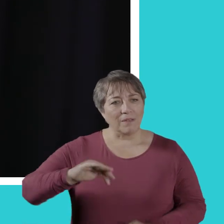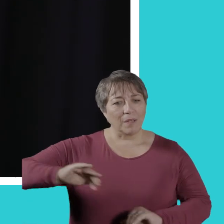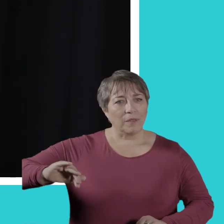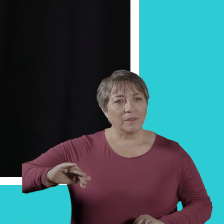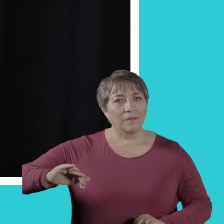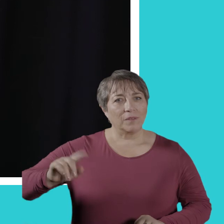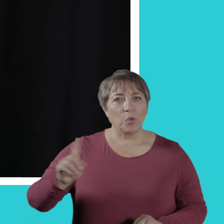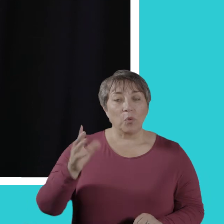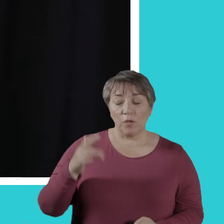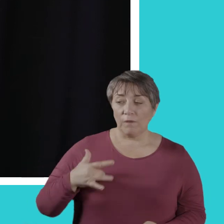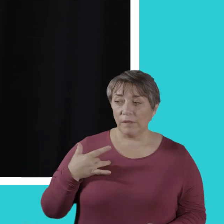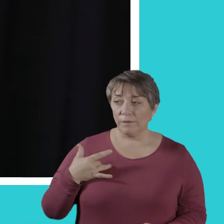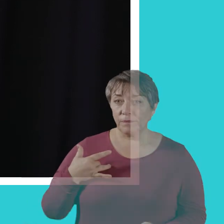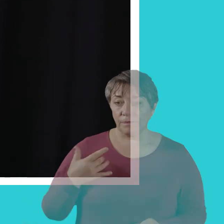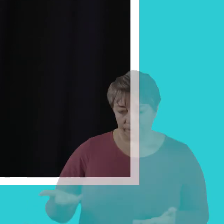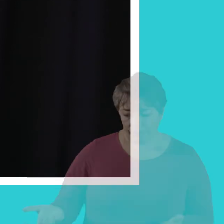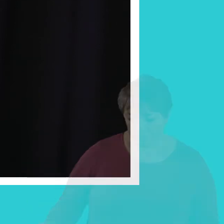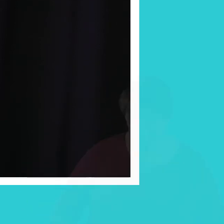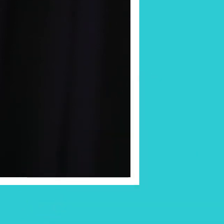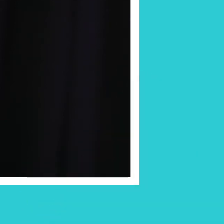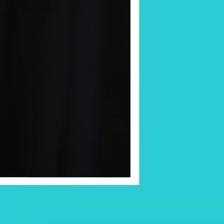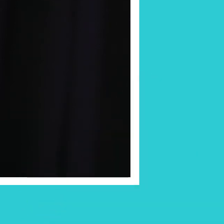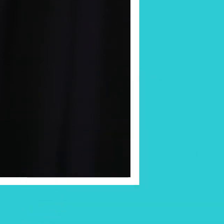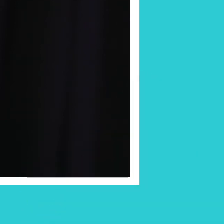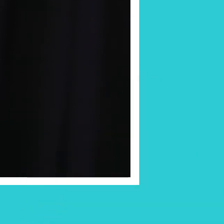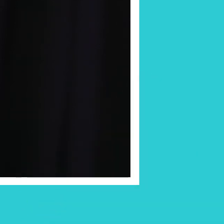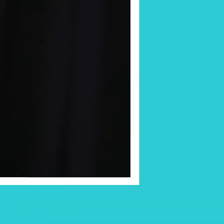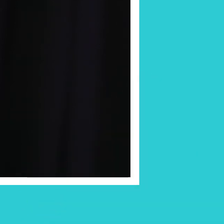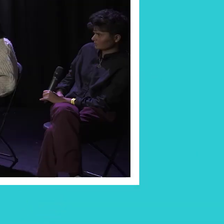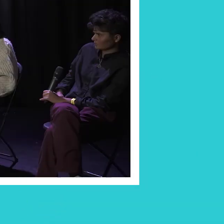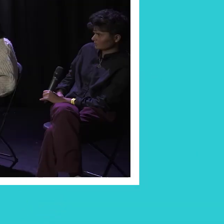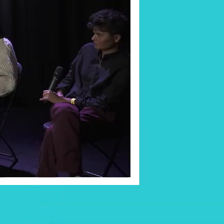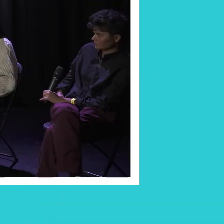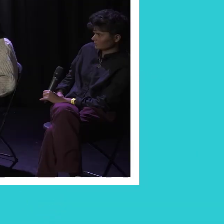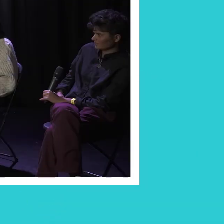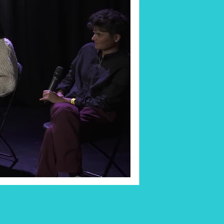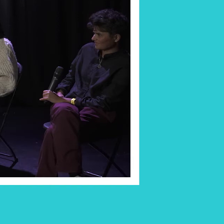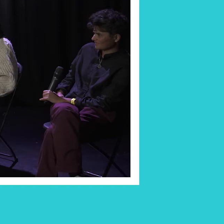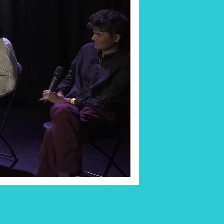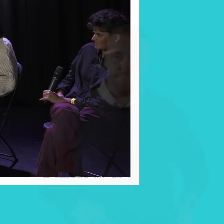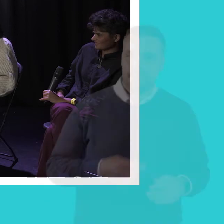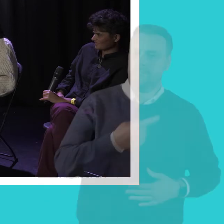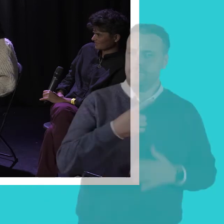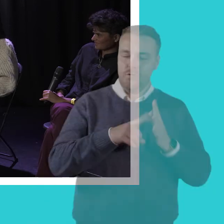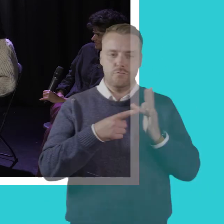What are you guys any organizations that you guys would recommend? Jonas let's go from you Jonasyou go first Thank you wait ladies first.